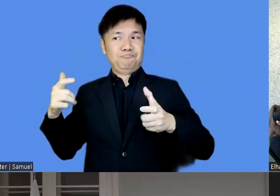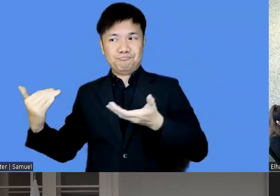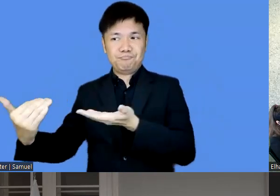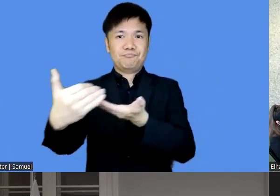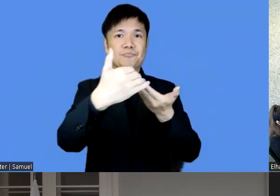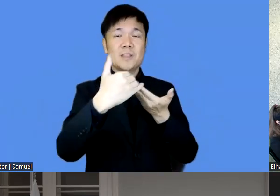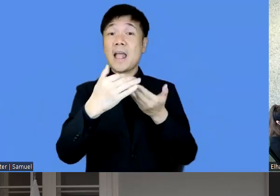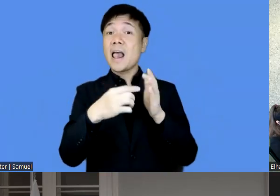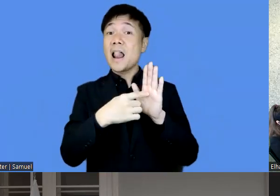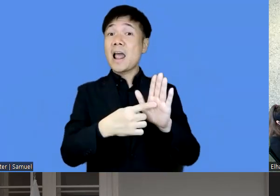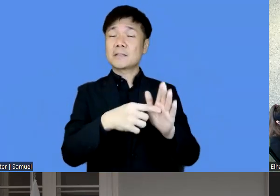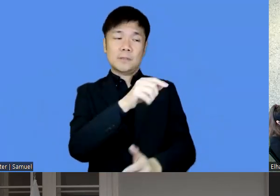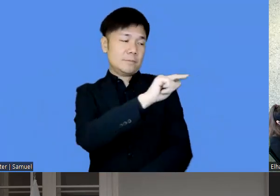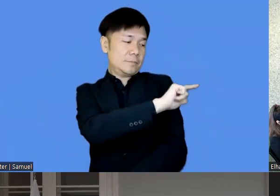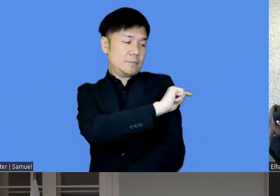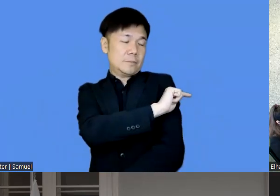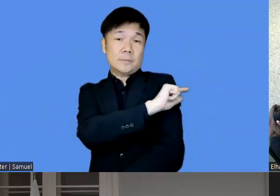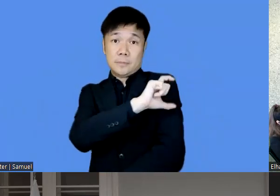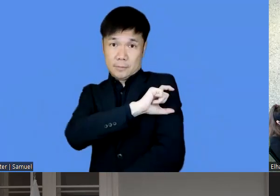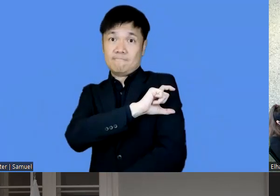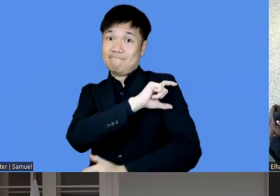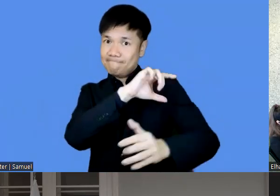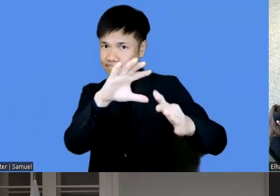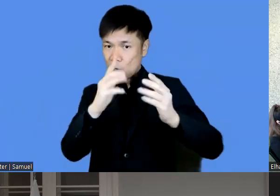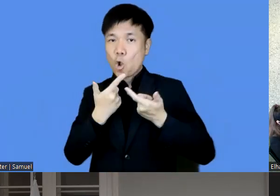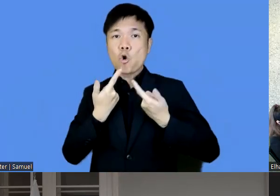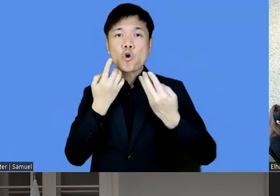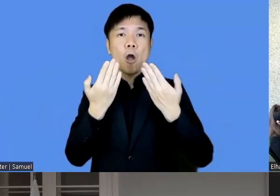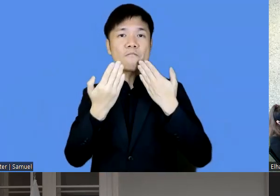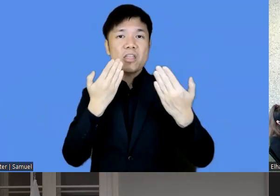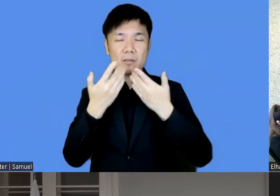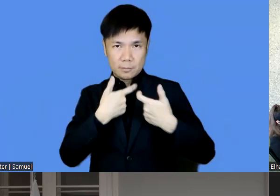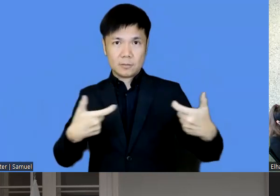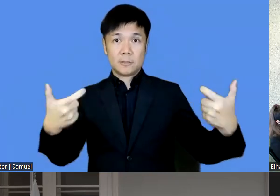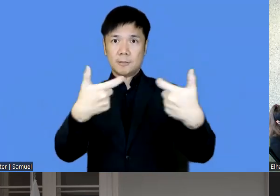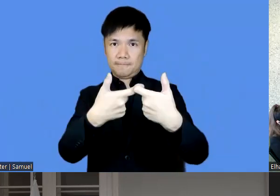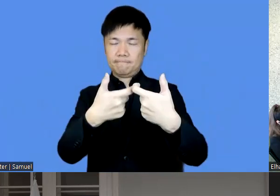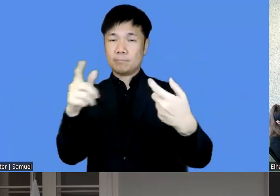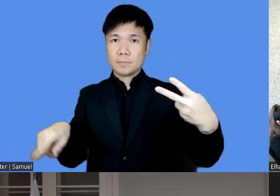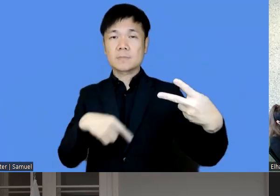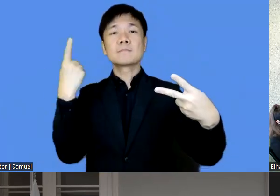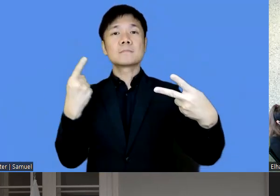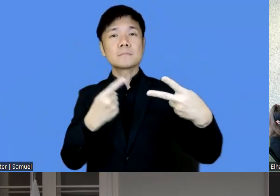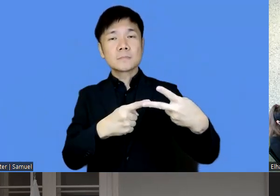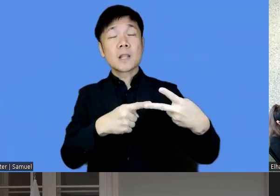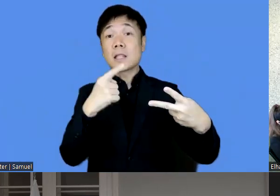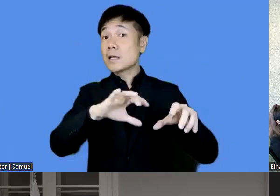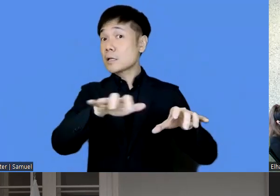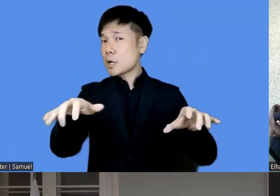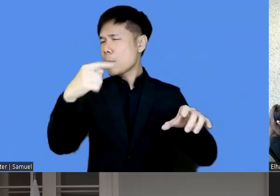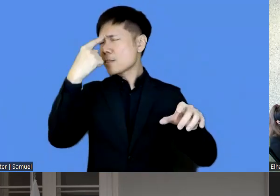and the Red Crescent and seizing other opportunities where states could discuss thematic IHL issues